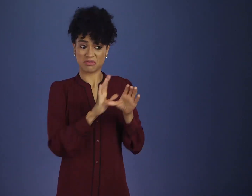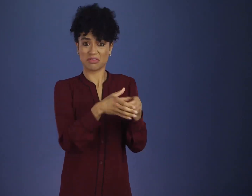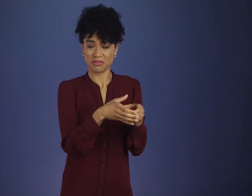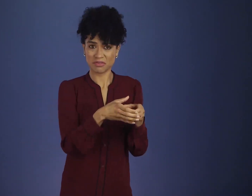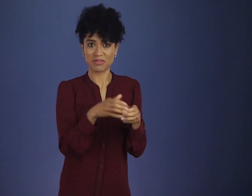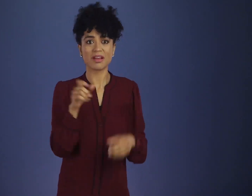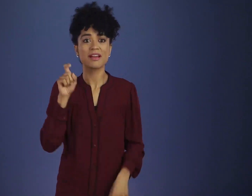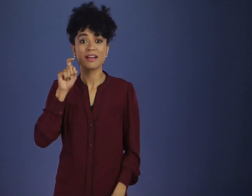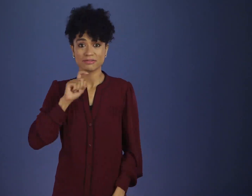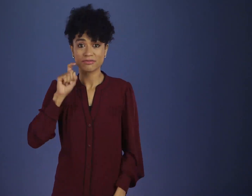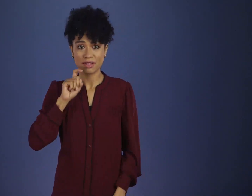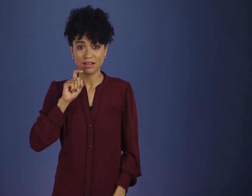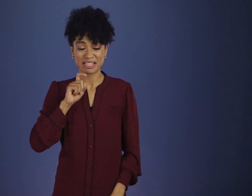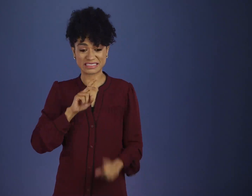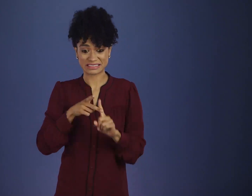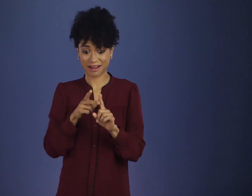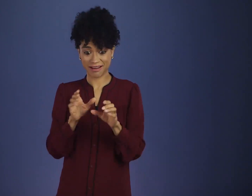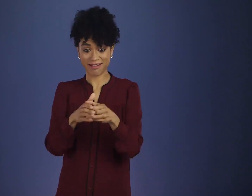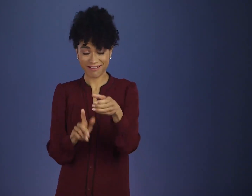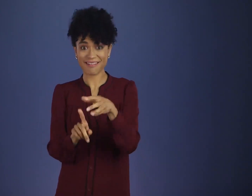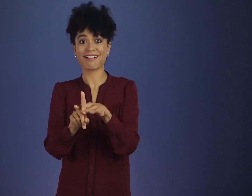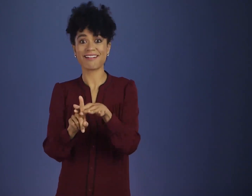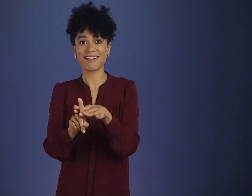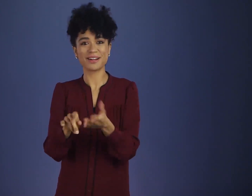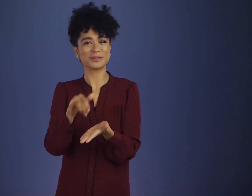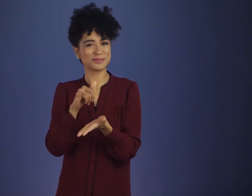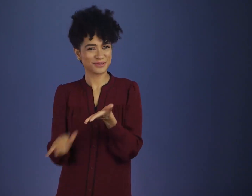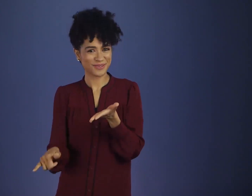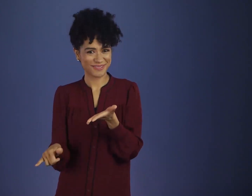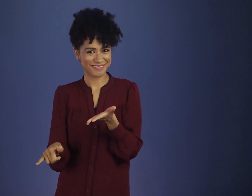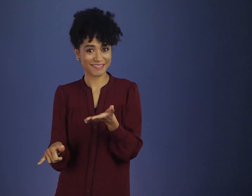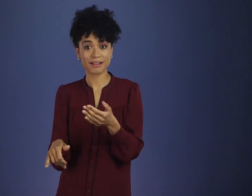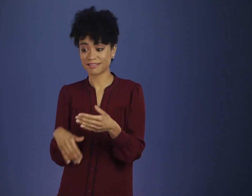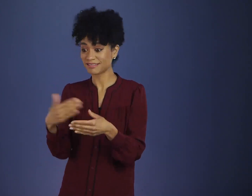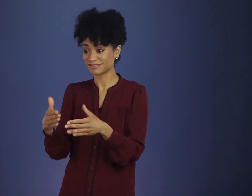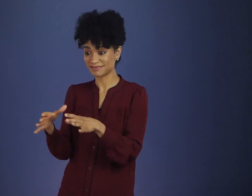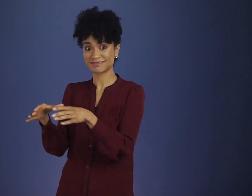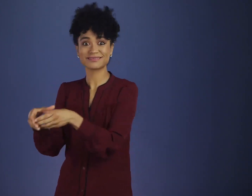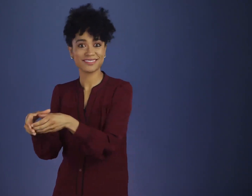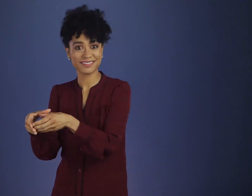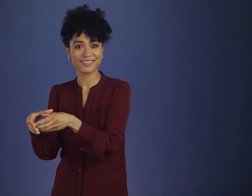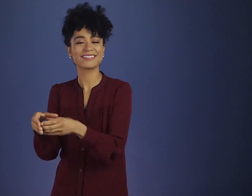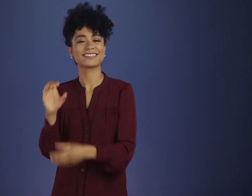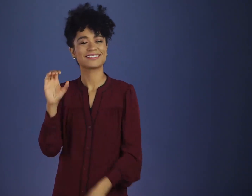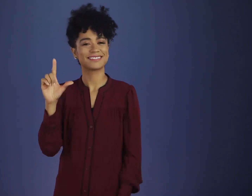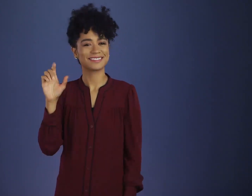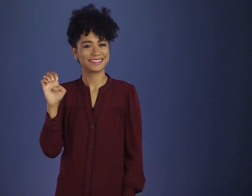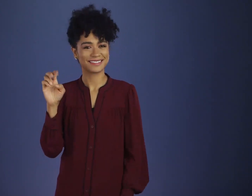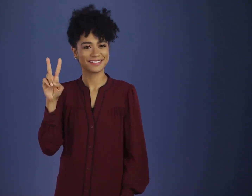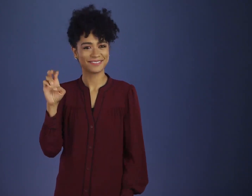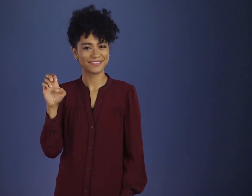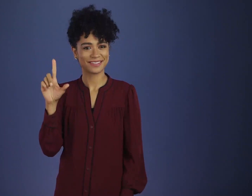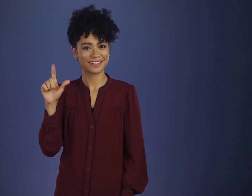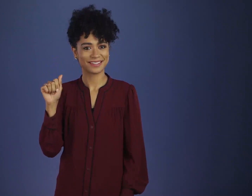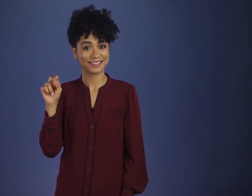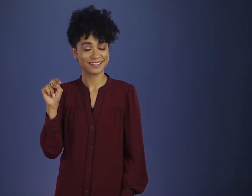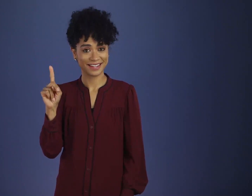the first at Akron, the second at New York, and the third at Cleveland.